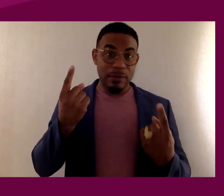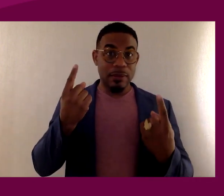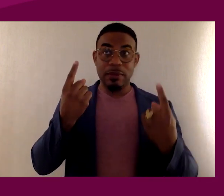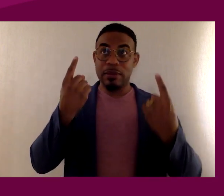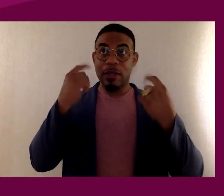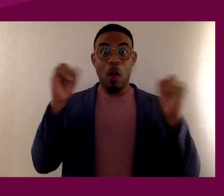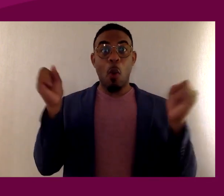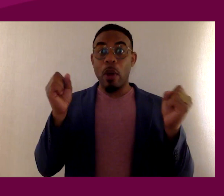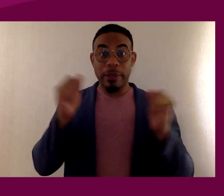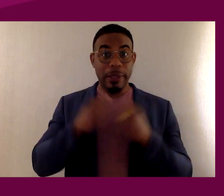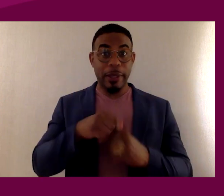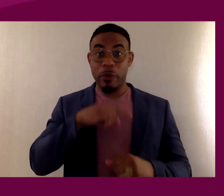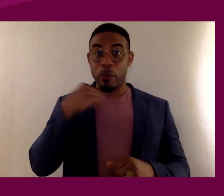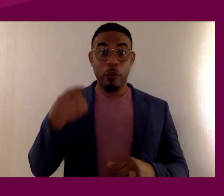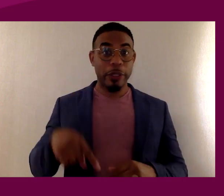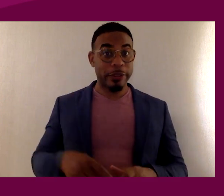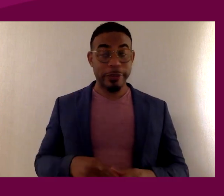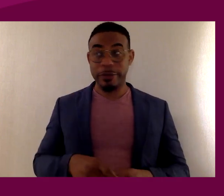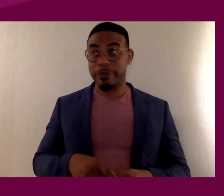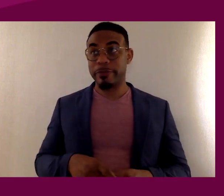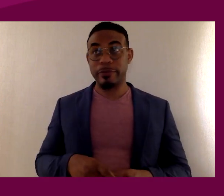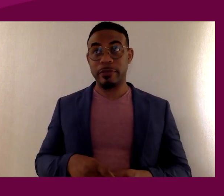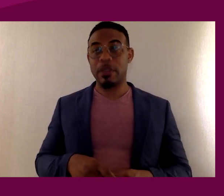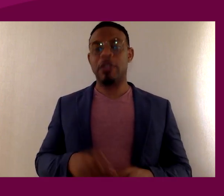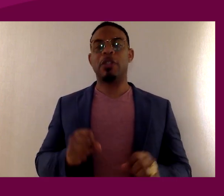Unfortunately I didn't understand winter in Russia.